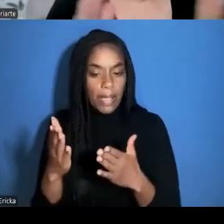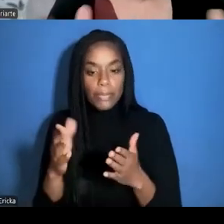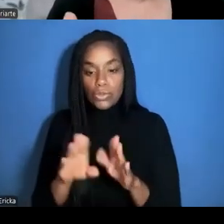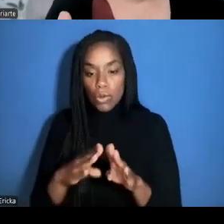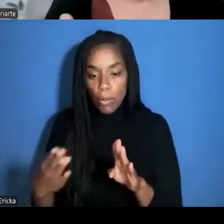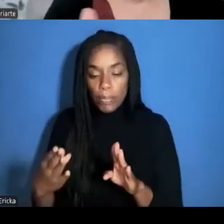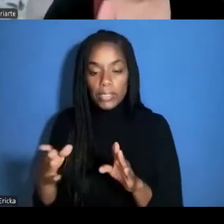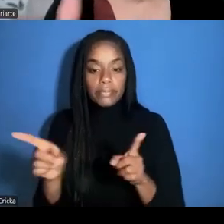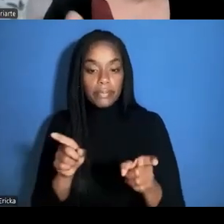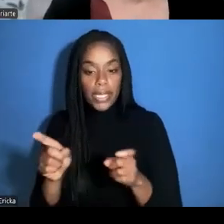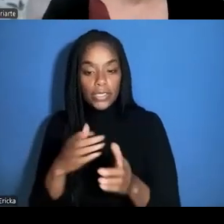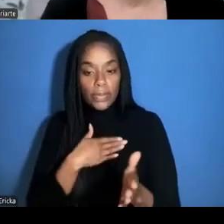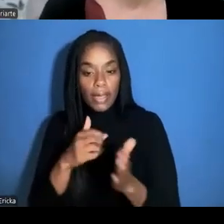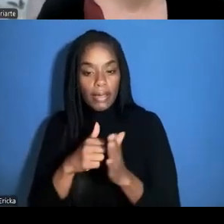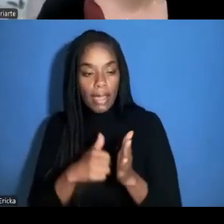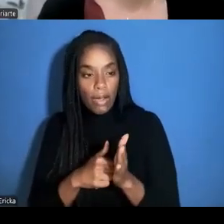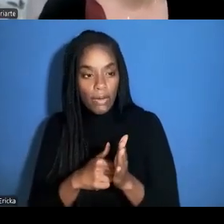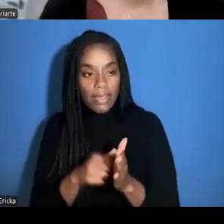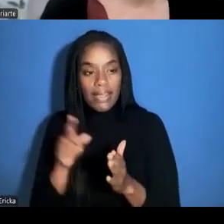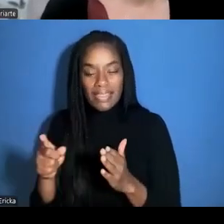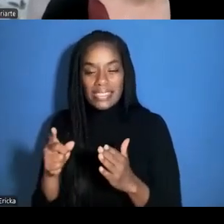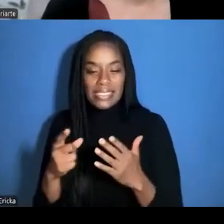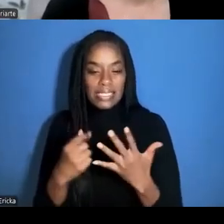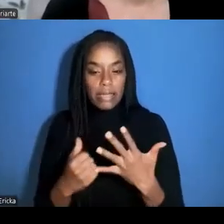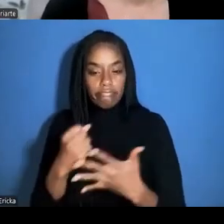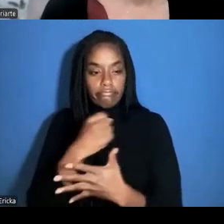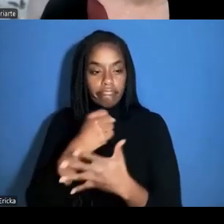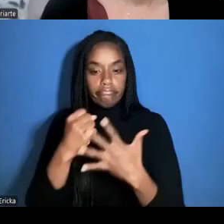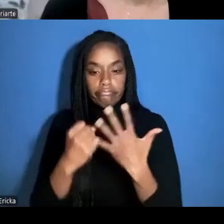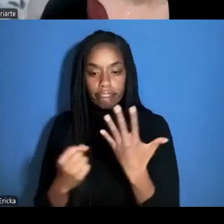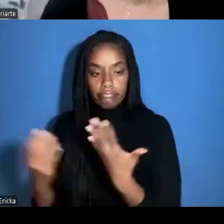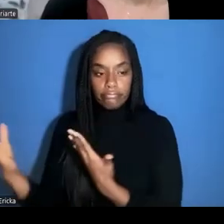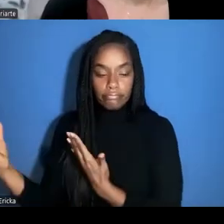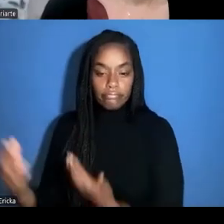And this is the order of priority right here.